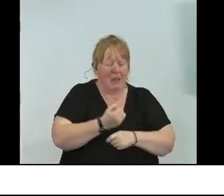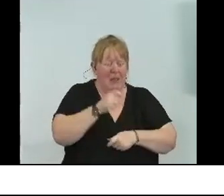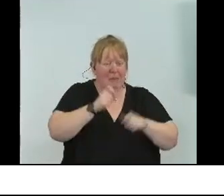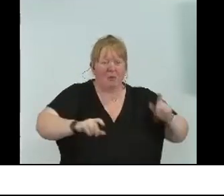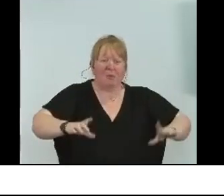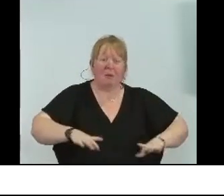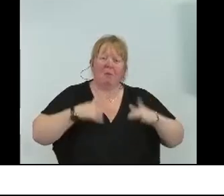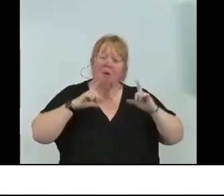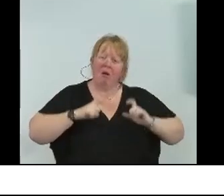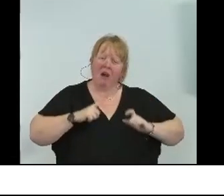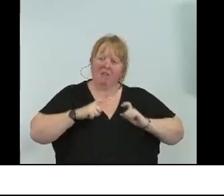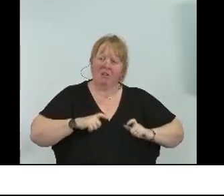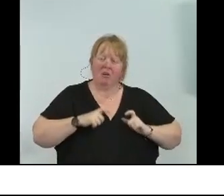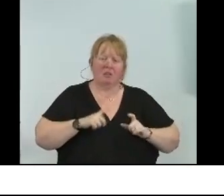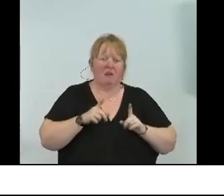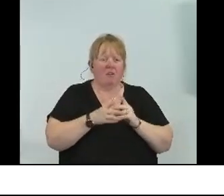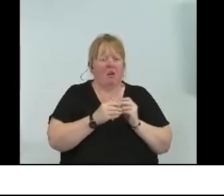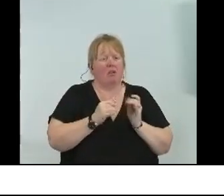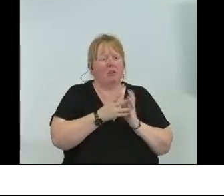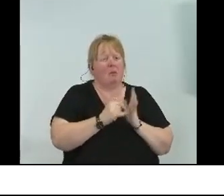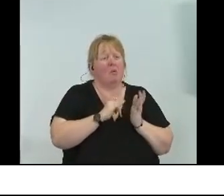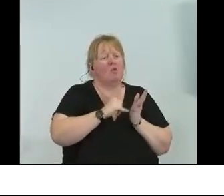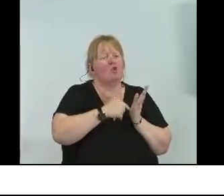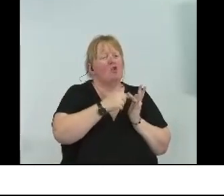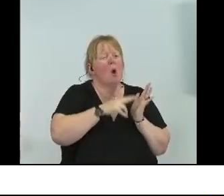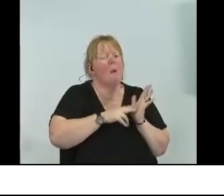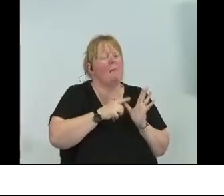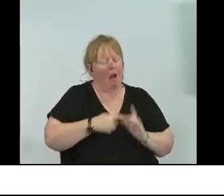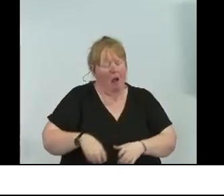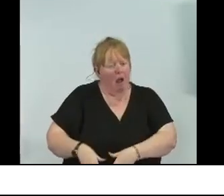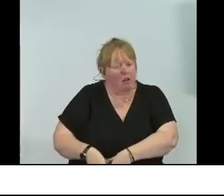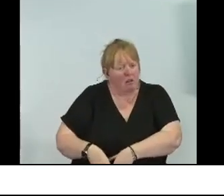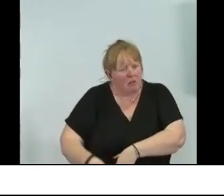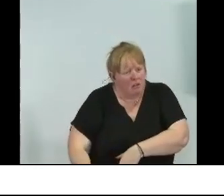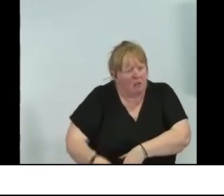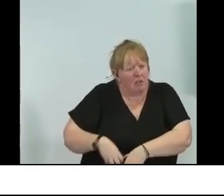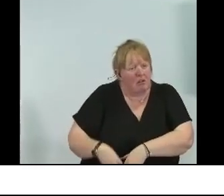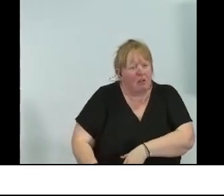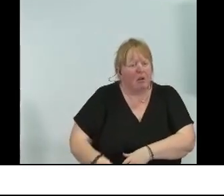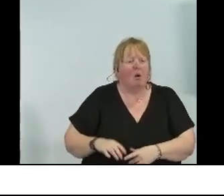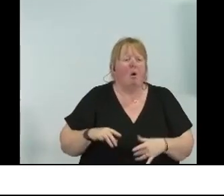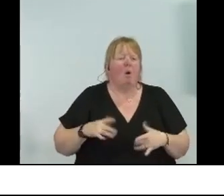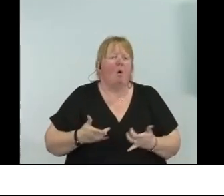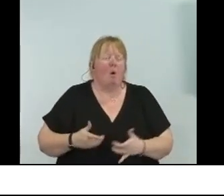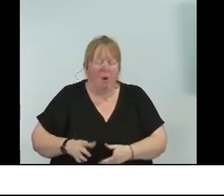to access a stoma or, you know, be able to do or do up or undo their lingerie.